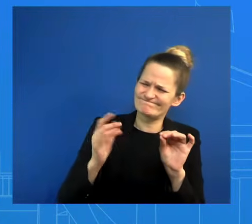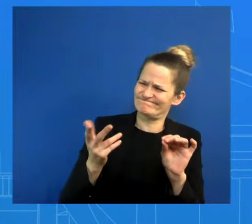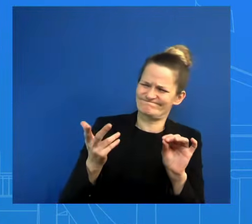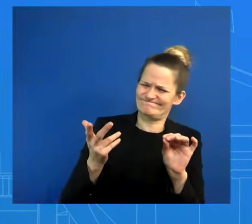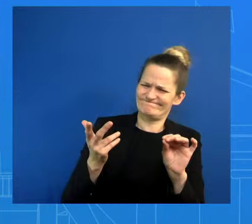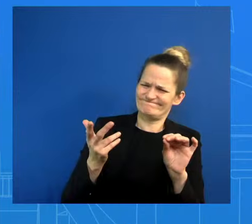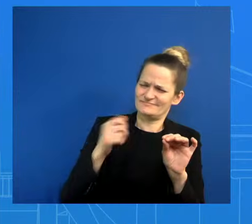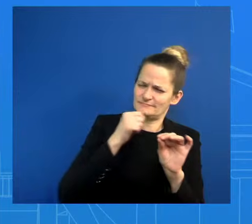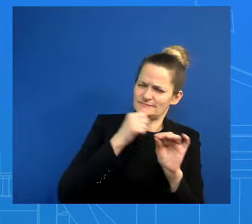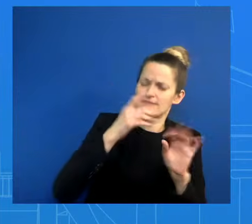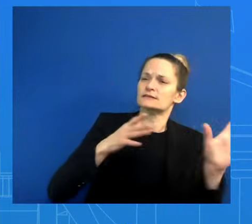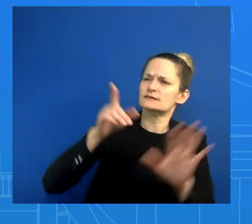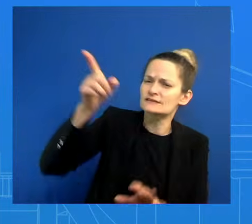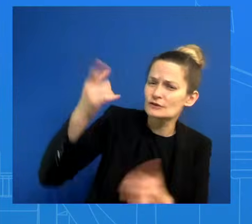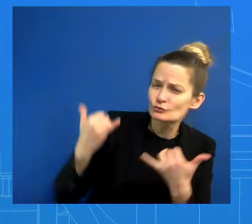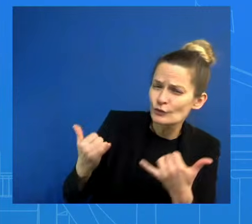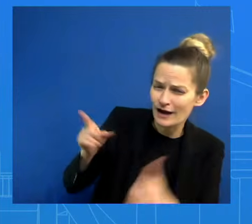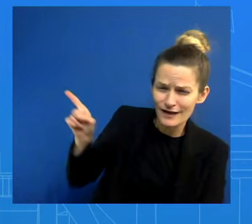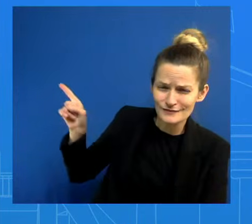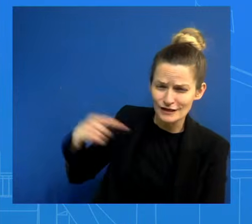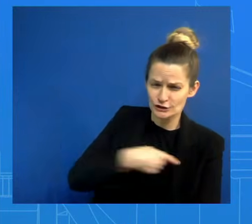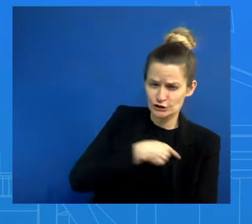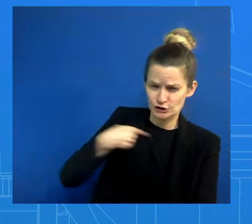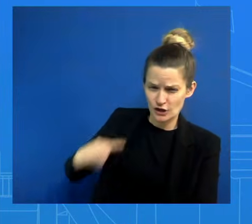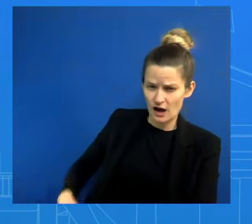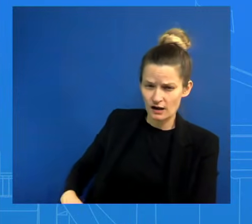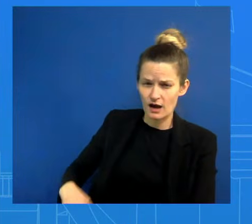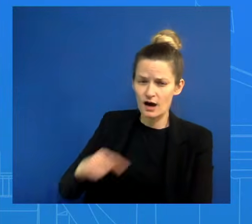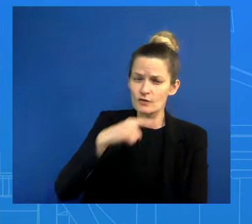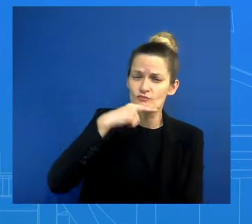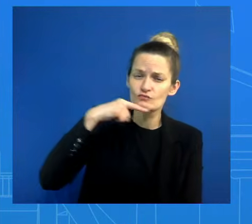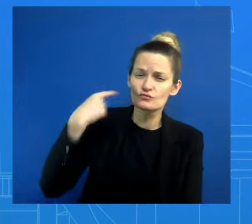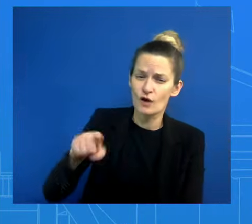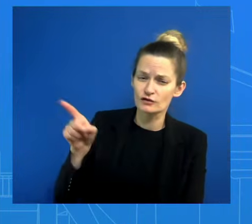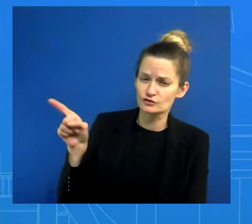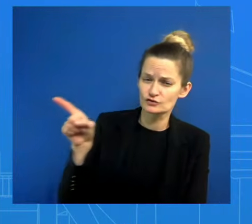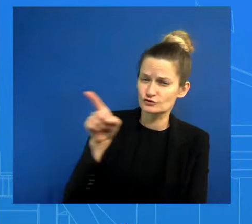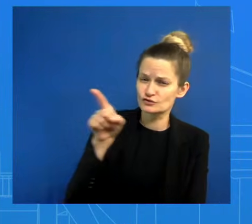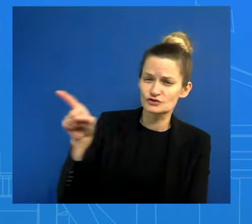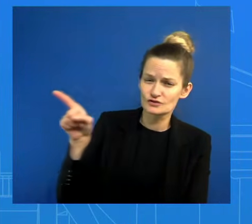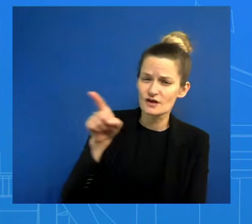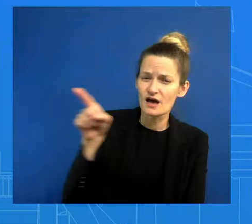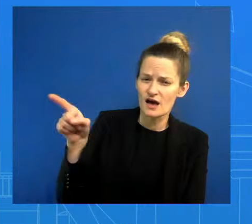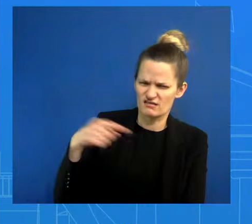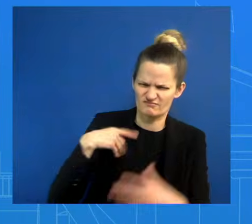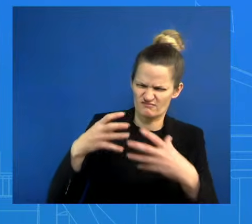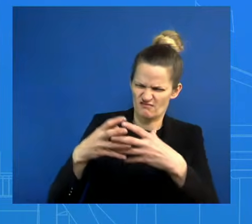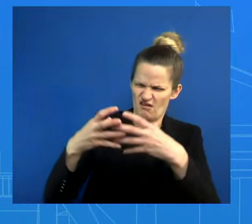military involvement is playing a role in the President's willingness to engage